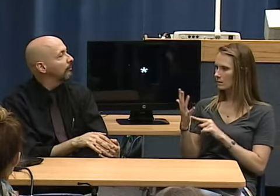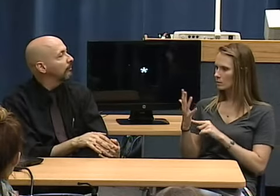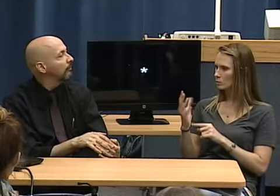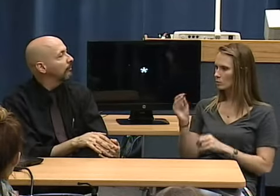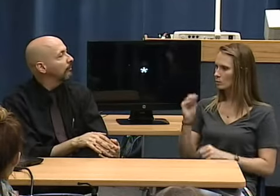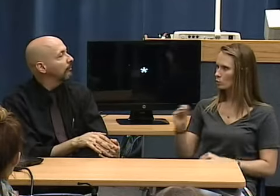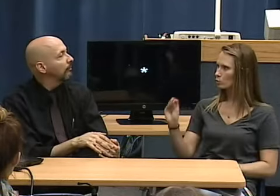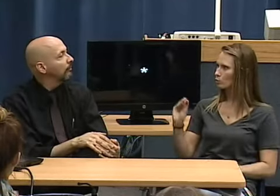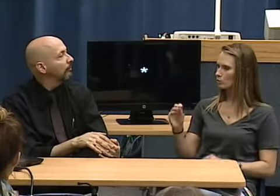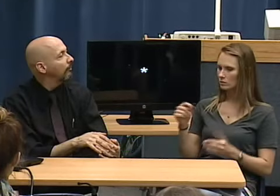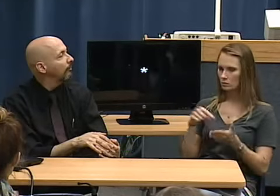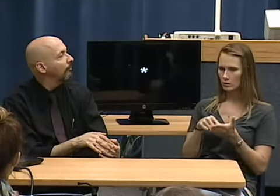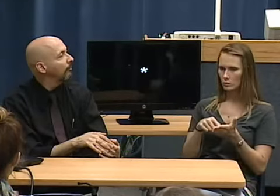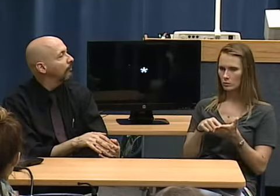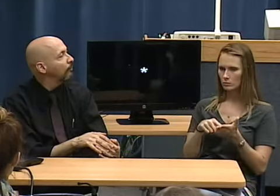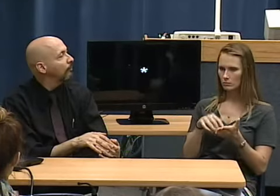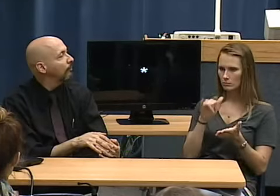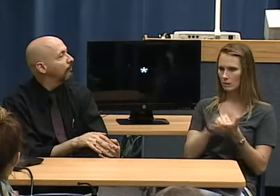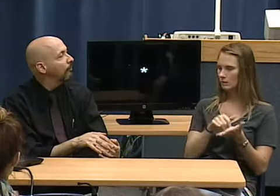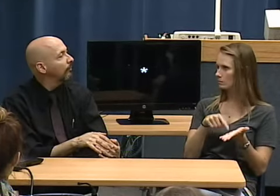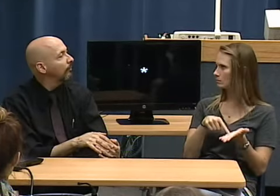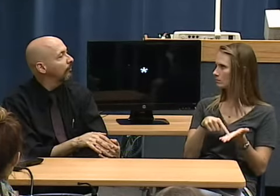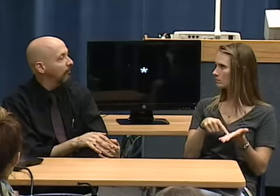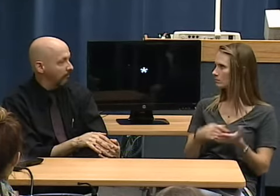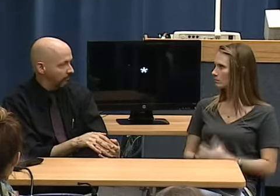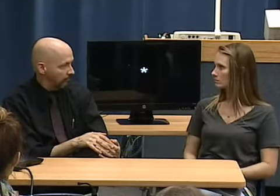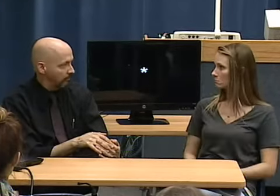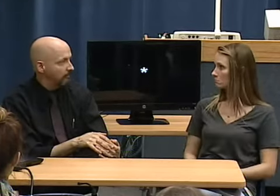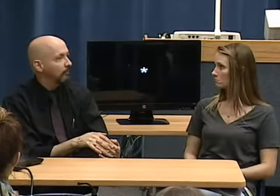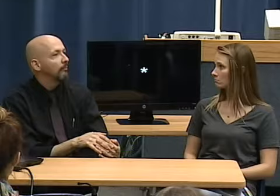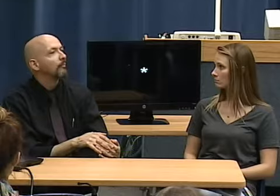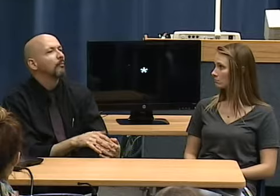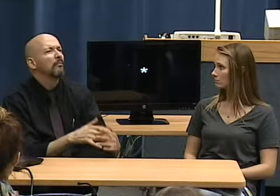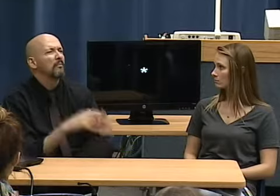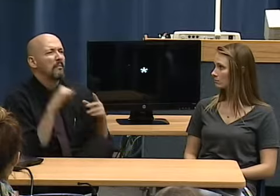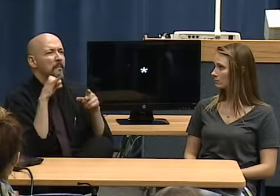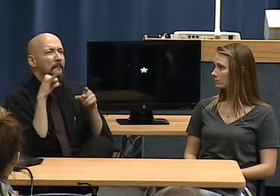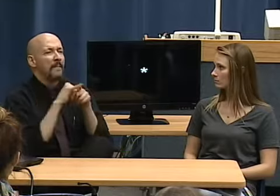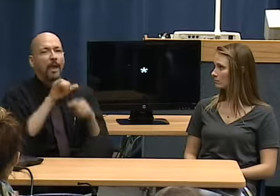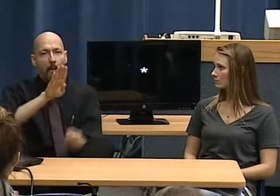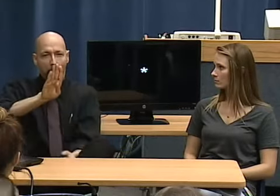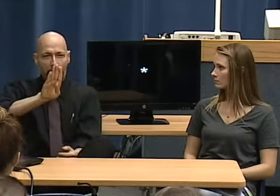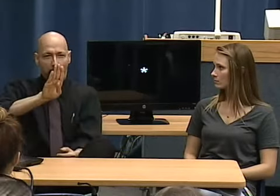The strong hand moves and the weak hand stays. There's a big word--